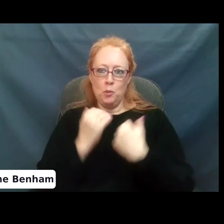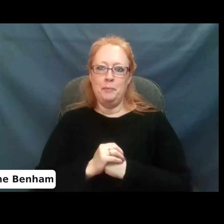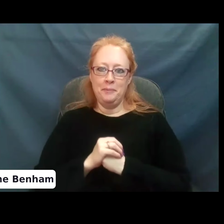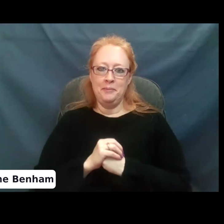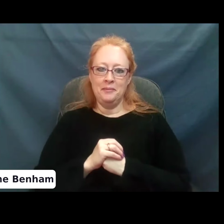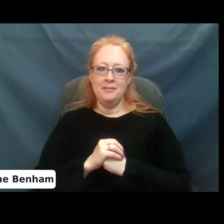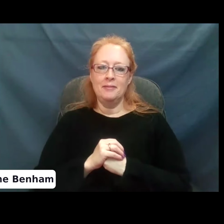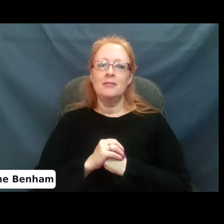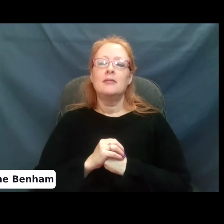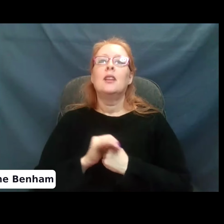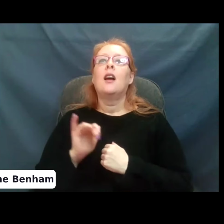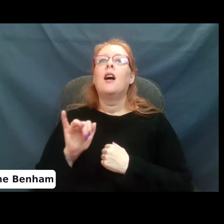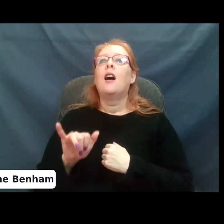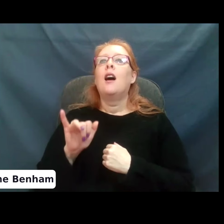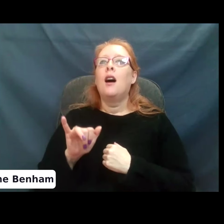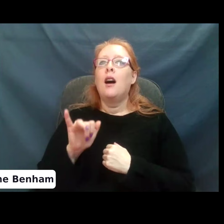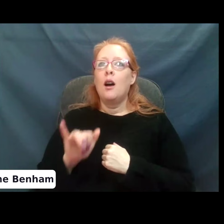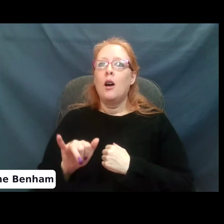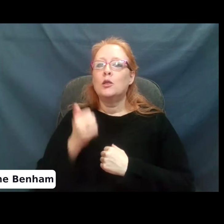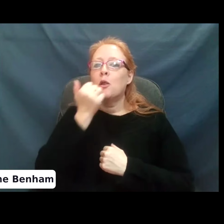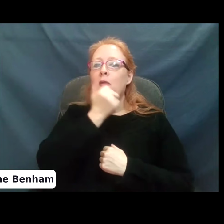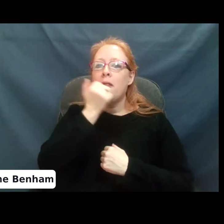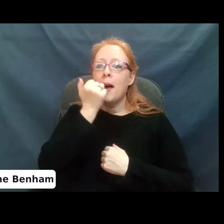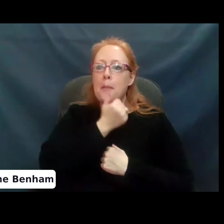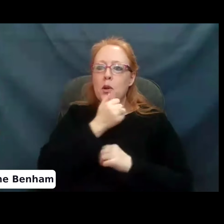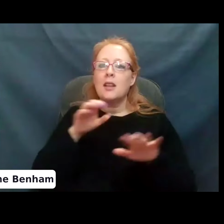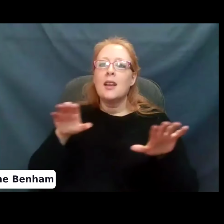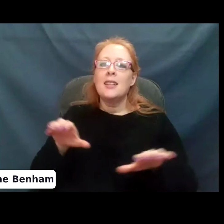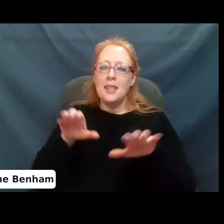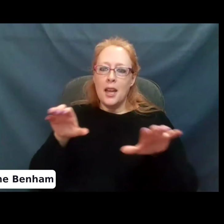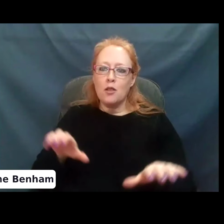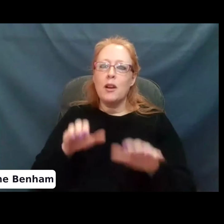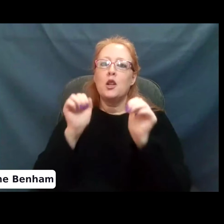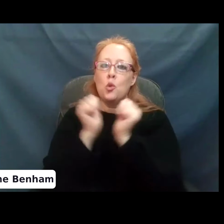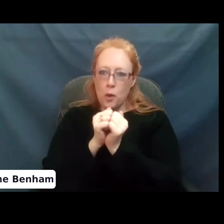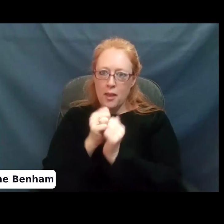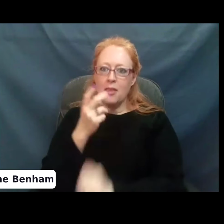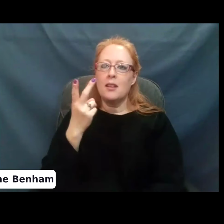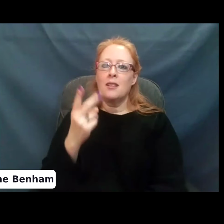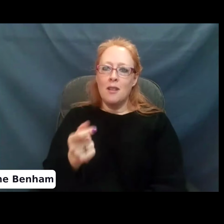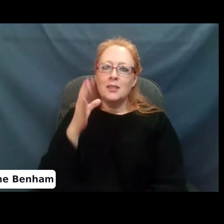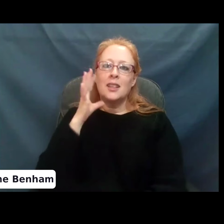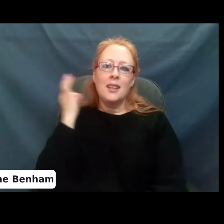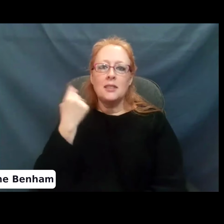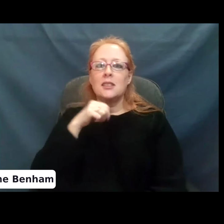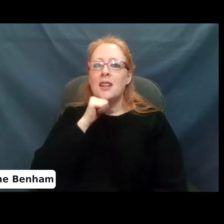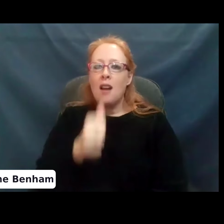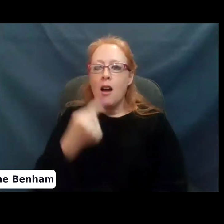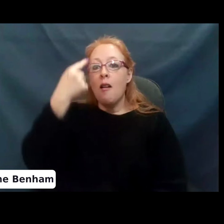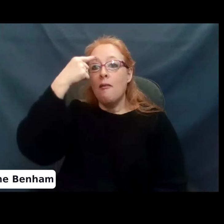So I thought, hey, O. Got fabric I made little fabric squares small little circles out of animal heads. Daniel: Okay. Okay. Different fabric decorated with cats and dogs not